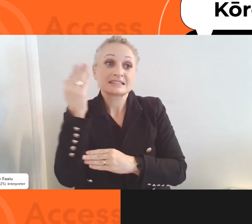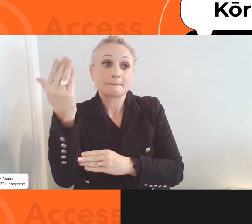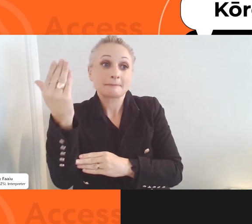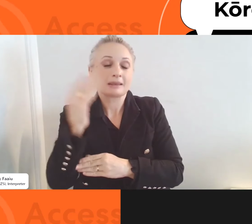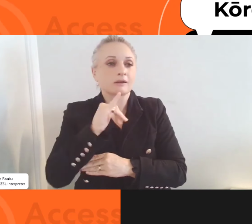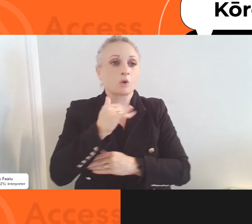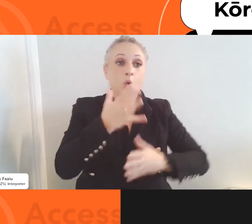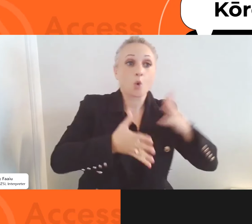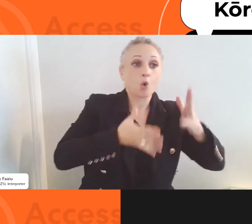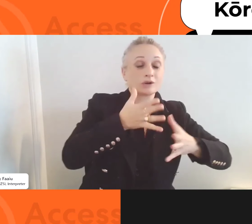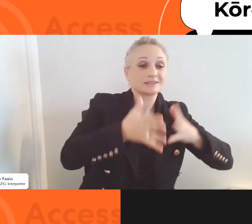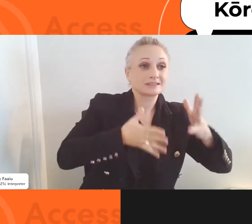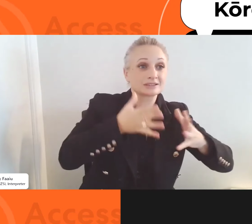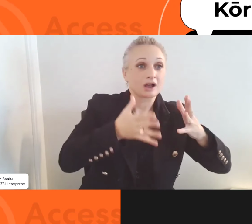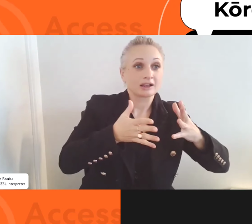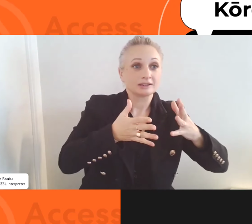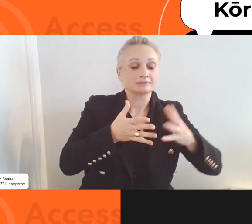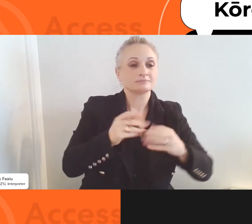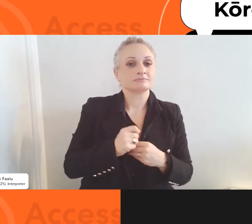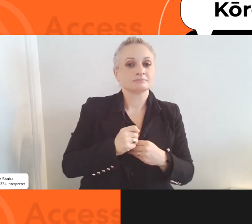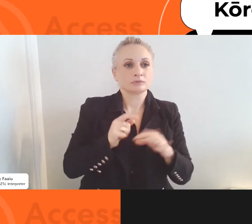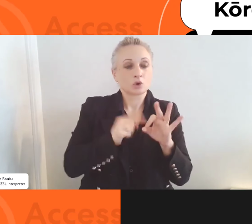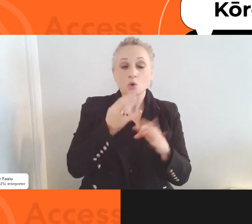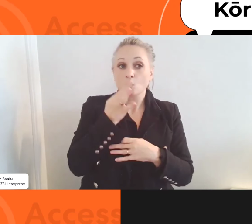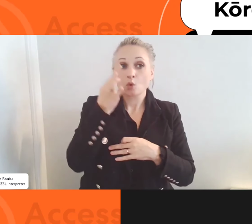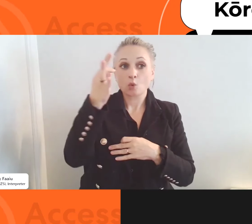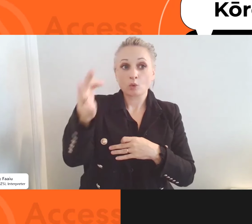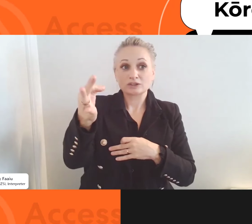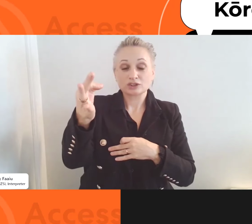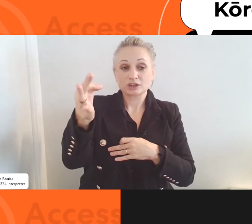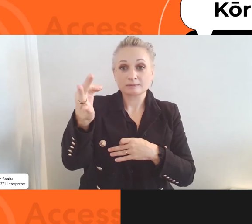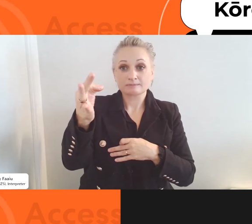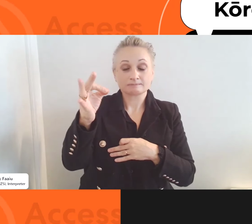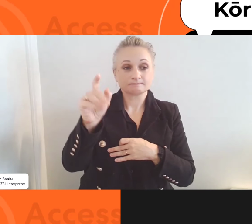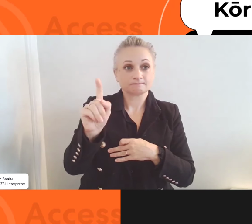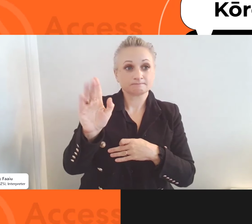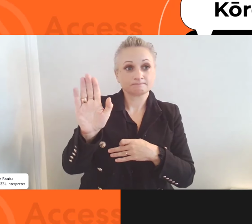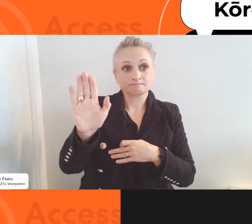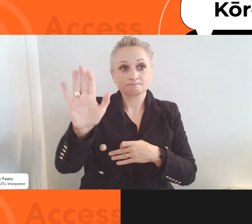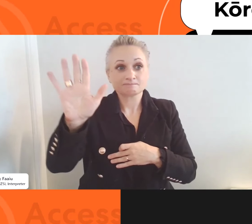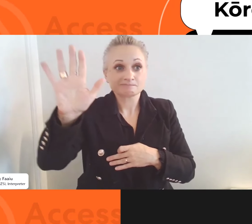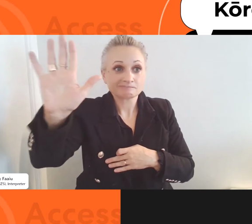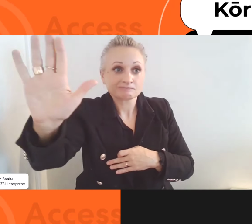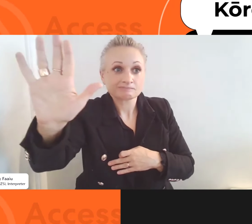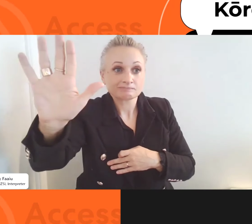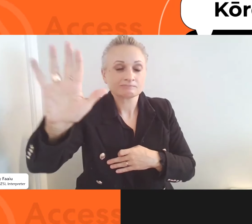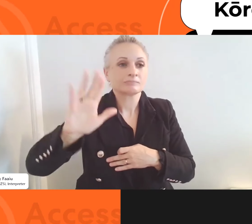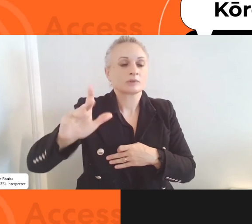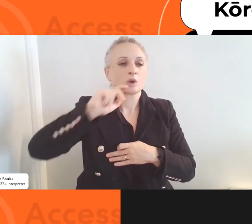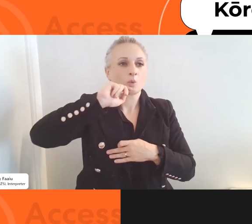raise your hand option and we will enable you your audio and video.